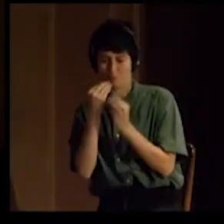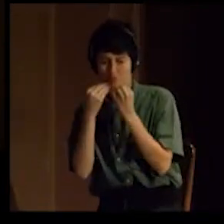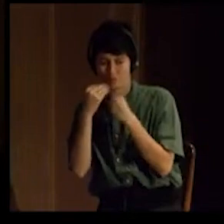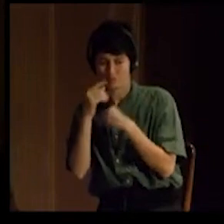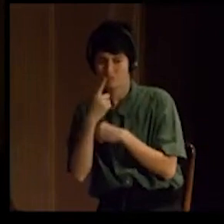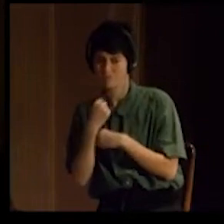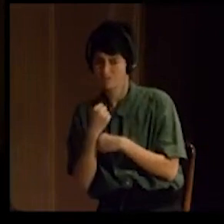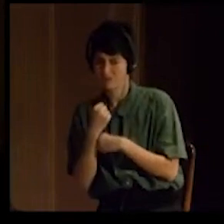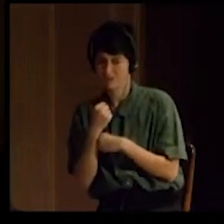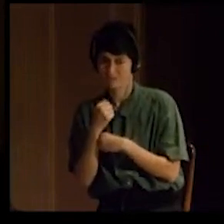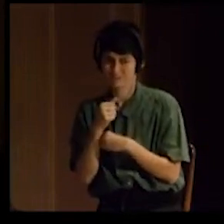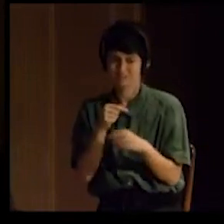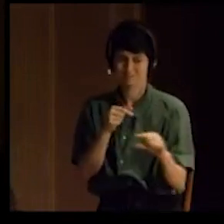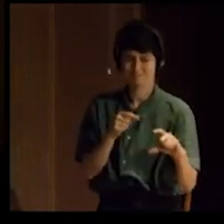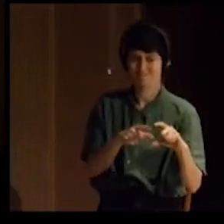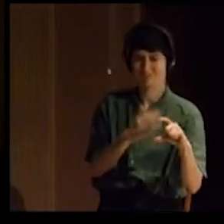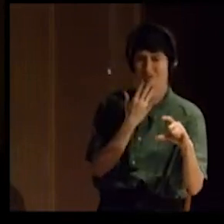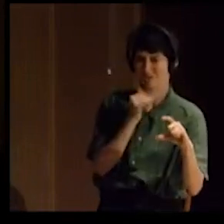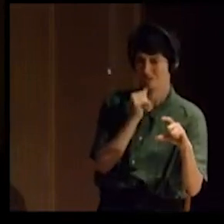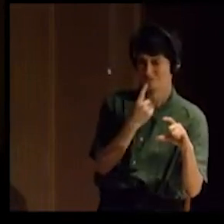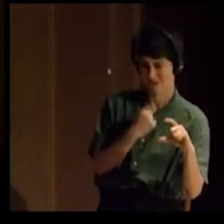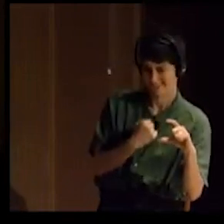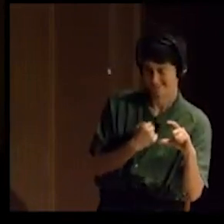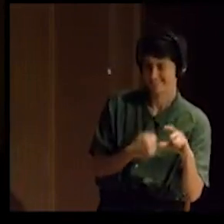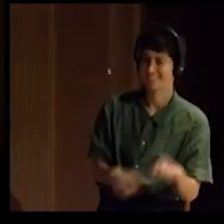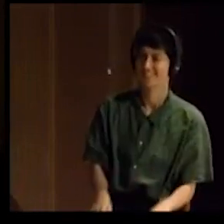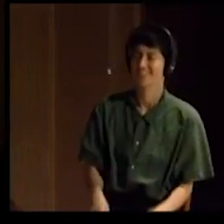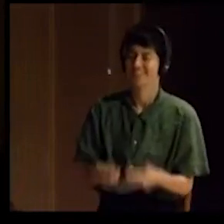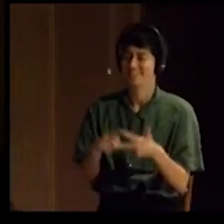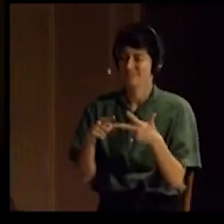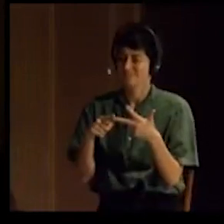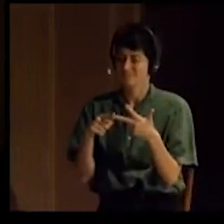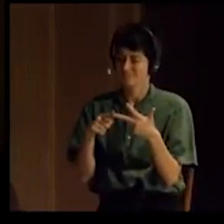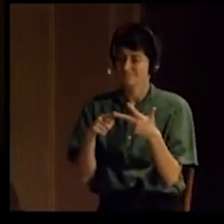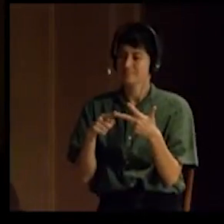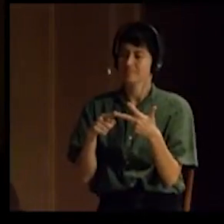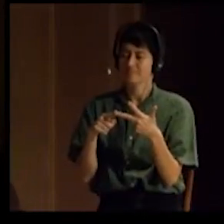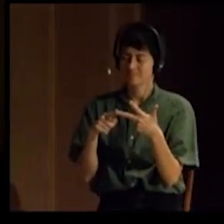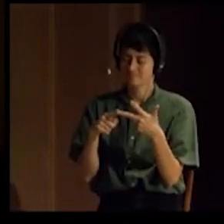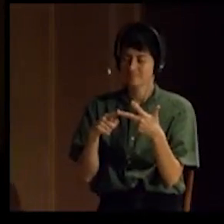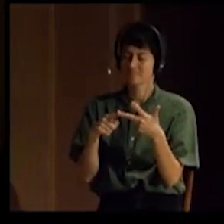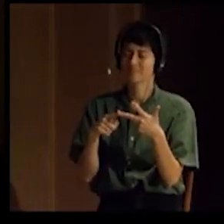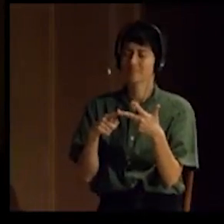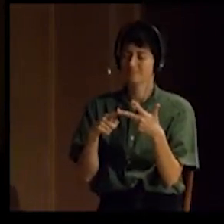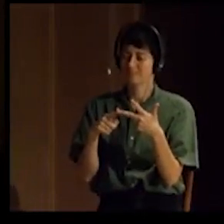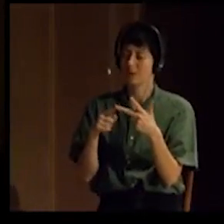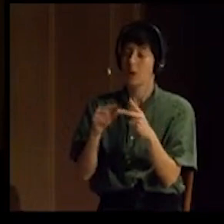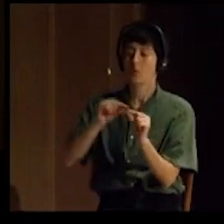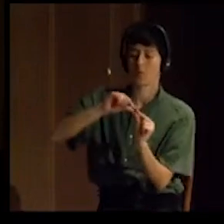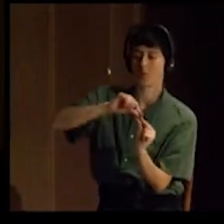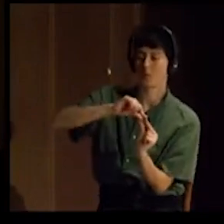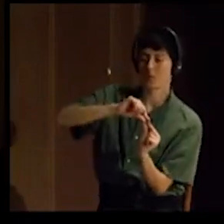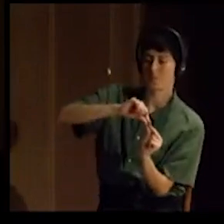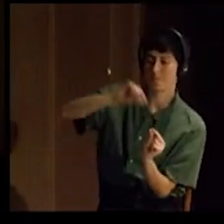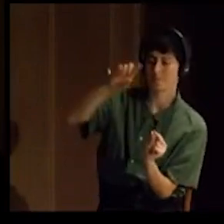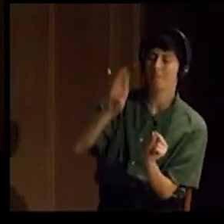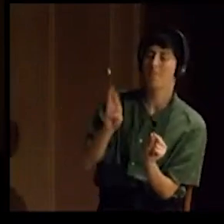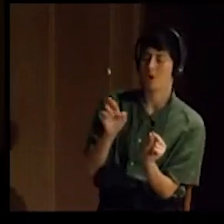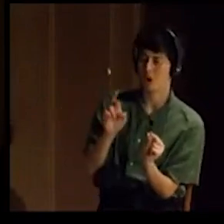And so they're tiny, microscopic flecks of color layered on the barbs. And so they actually change color dependent